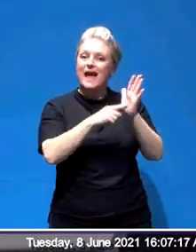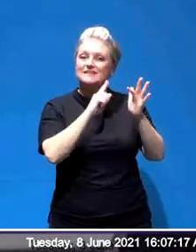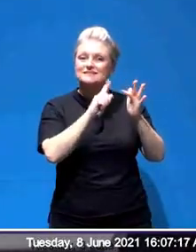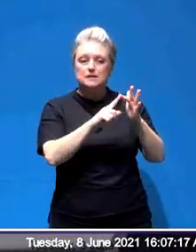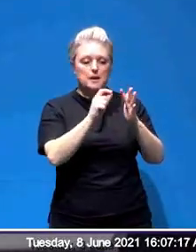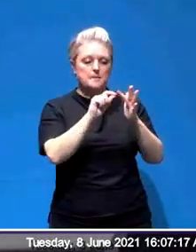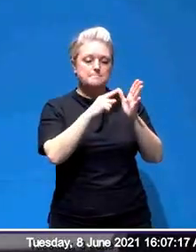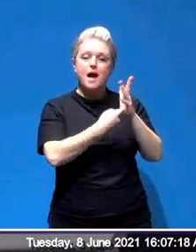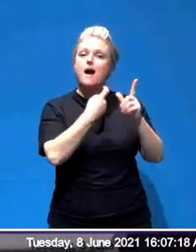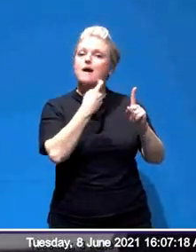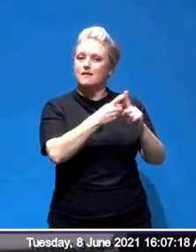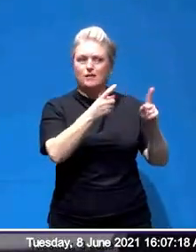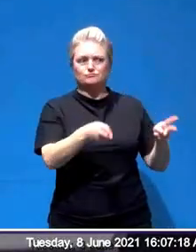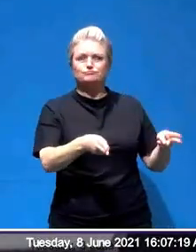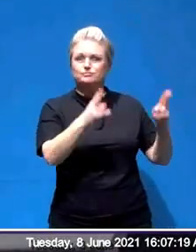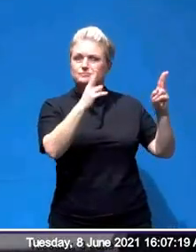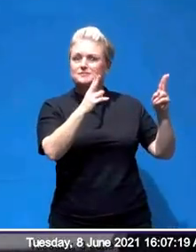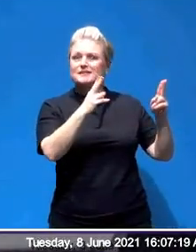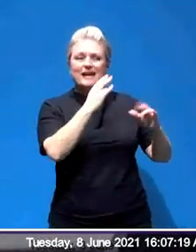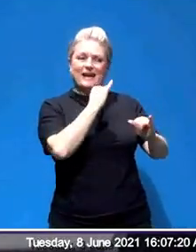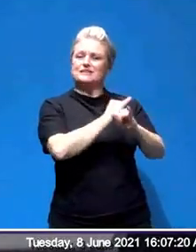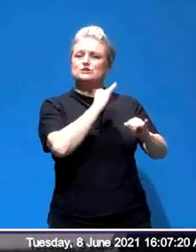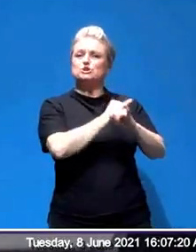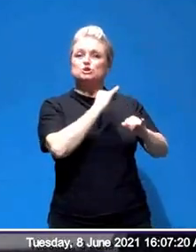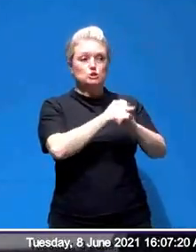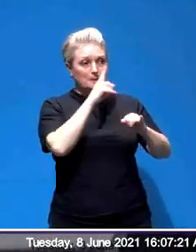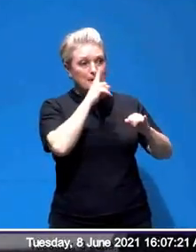worked very closely with individuals moving into their new communities to